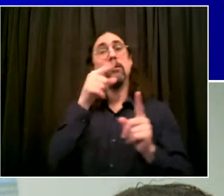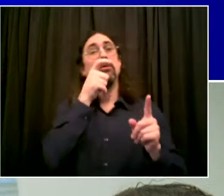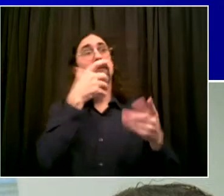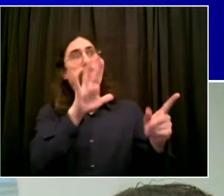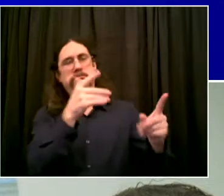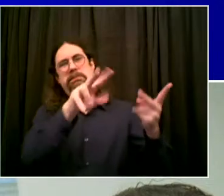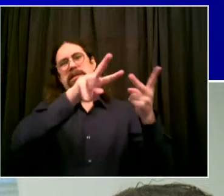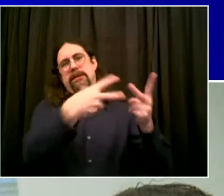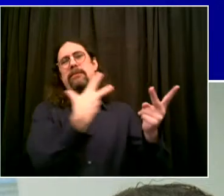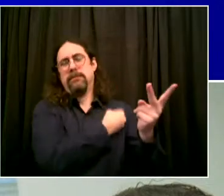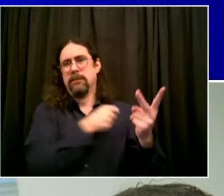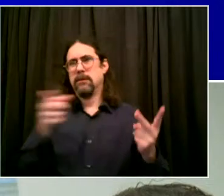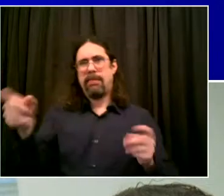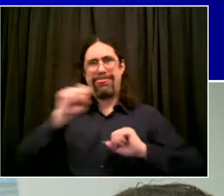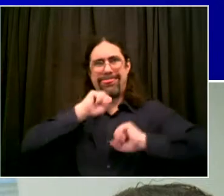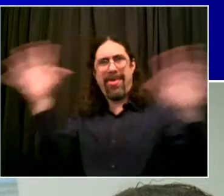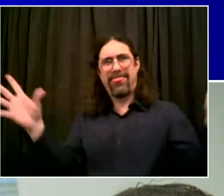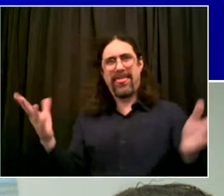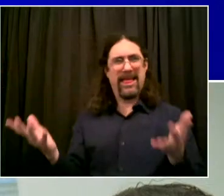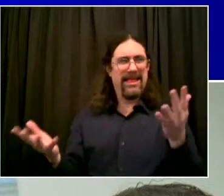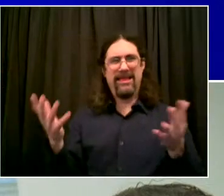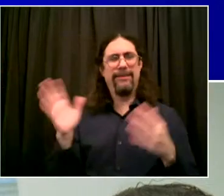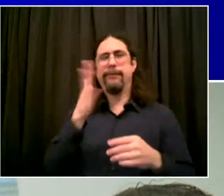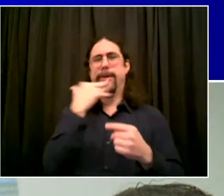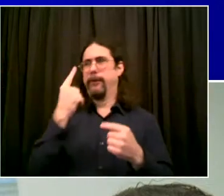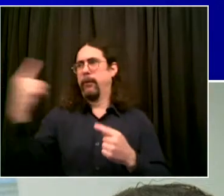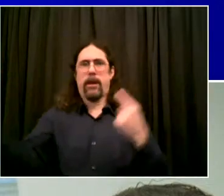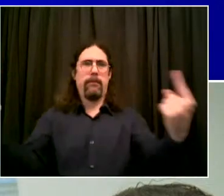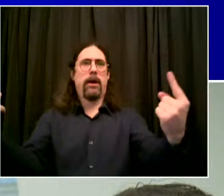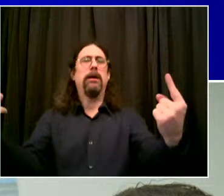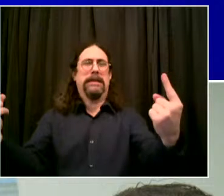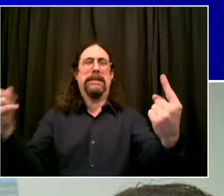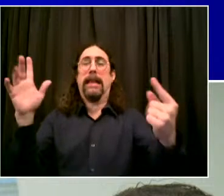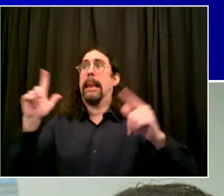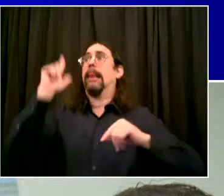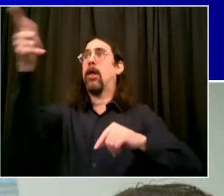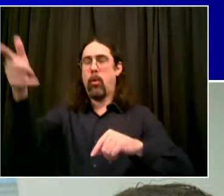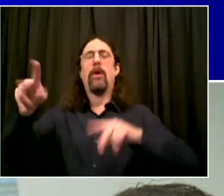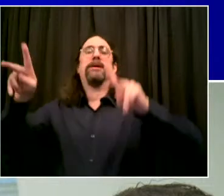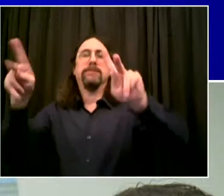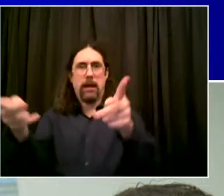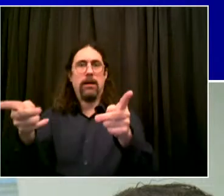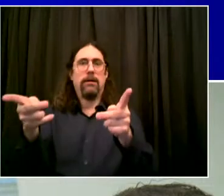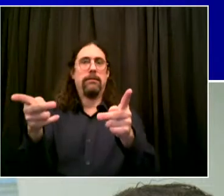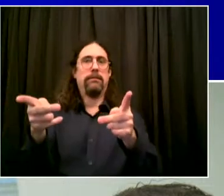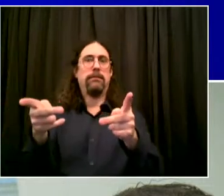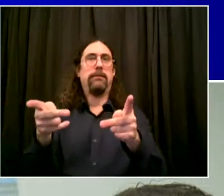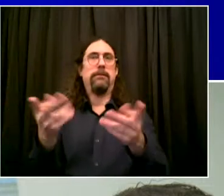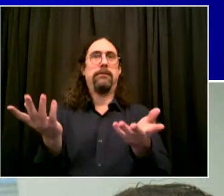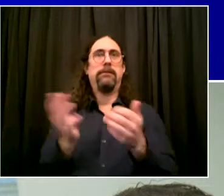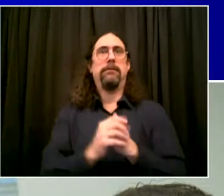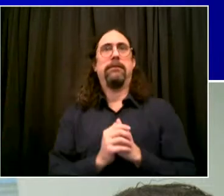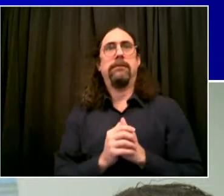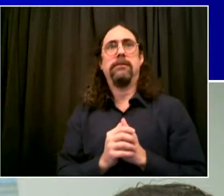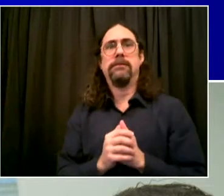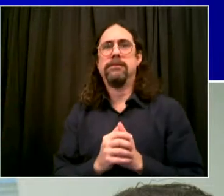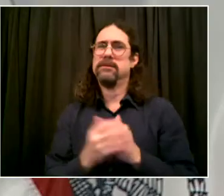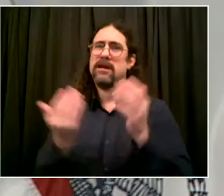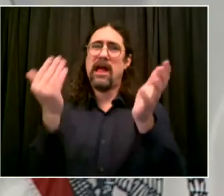WELL AS EMOTIONALLY. WE OWE IT TO OUR SENIORS TO USE EVERYTHING WE''VE GOT TO KNOW THAT